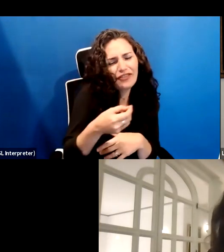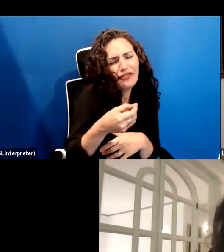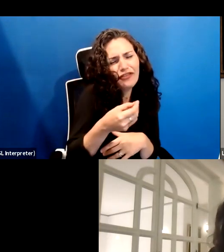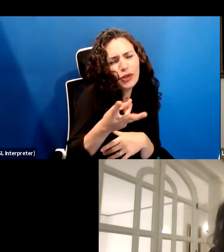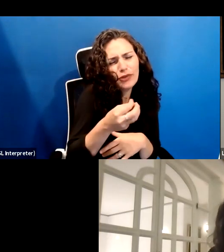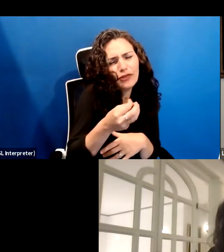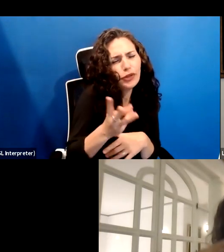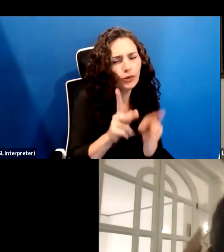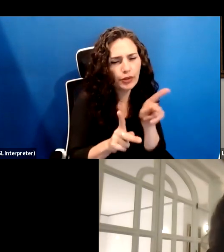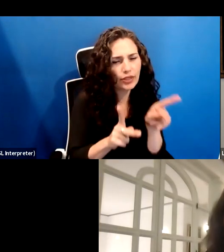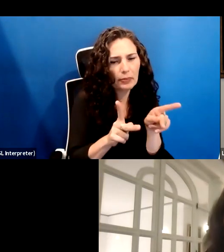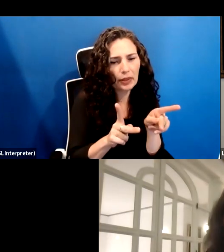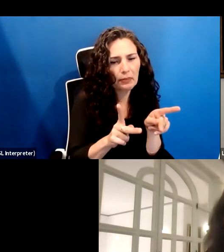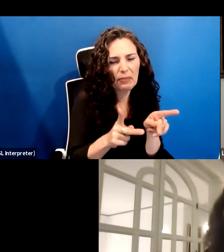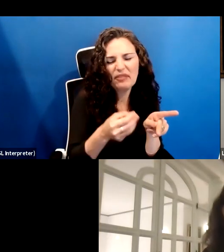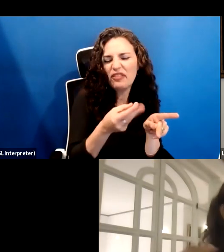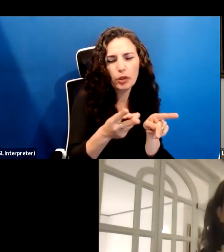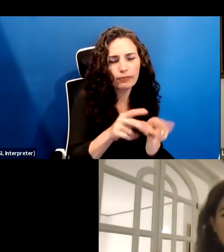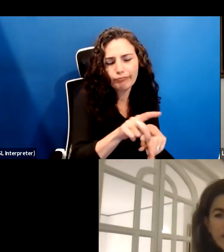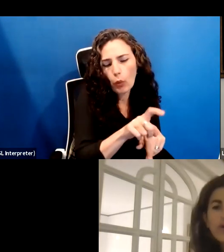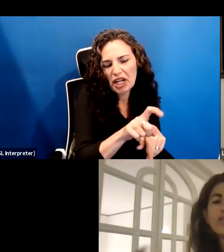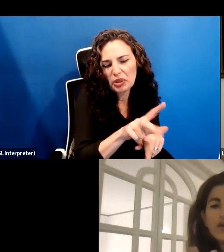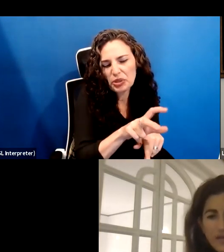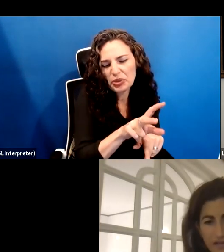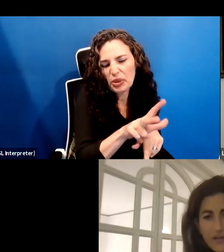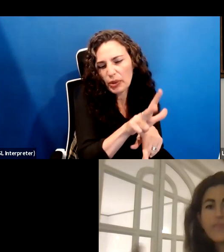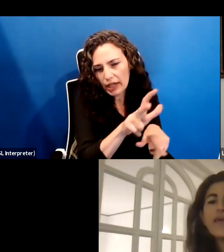maybe a few hundred people kept going with the curriculum